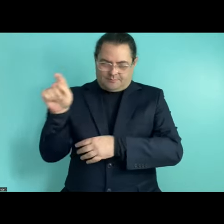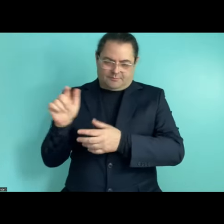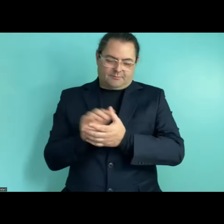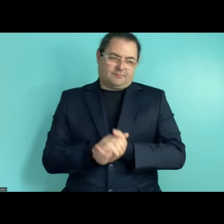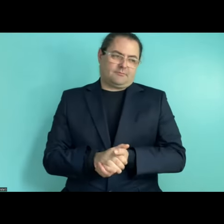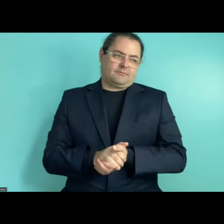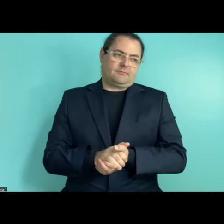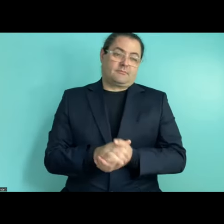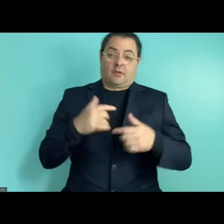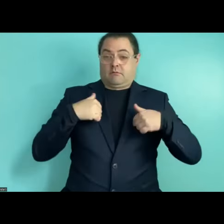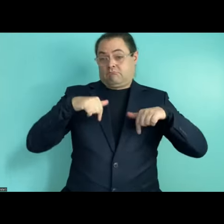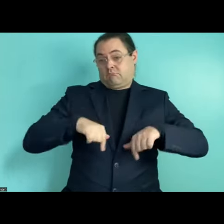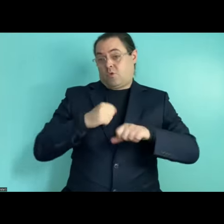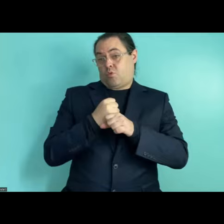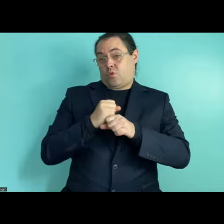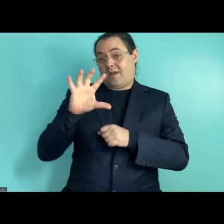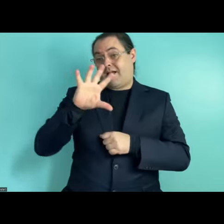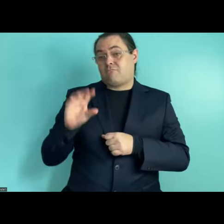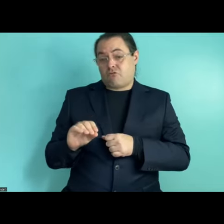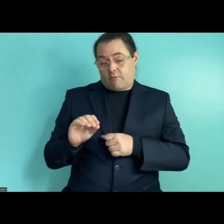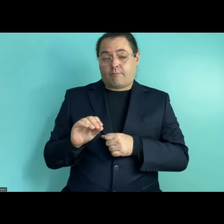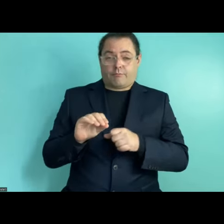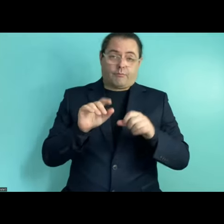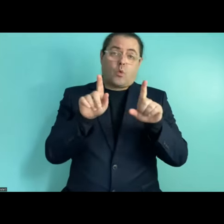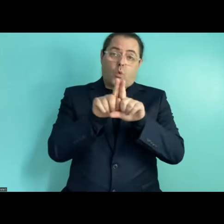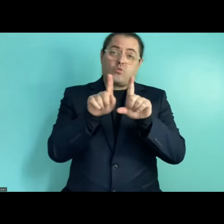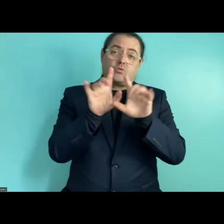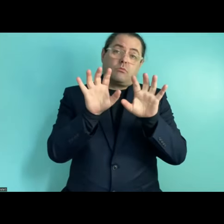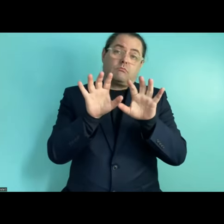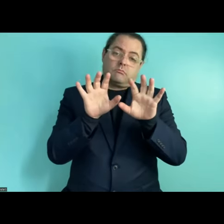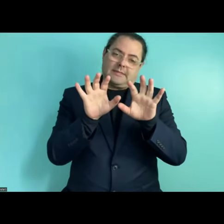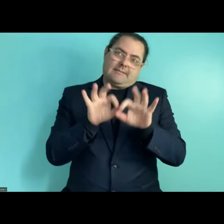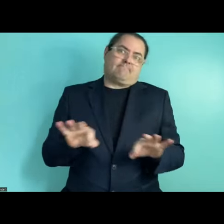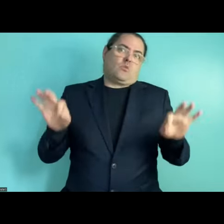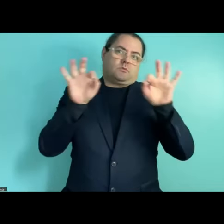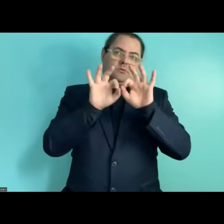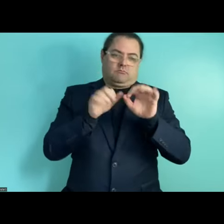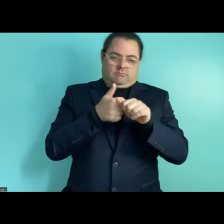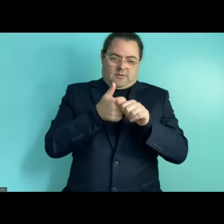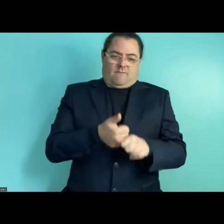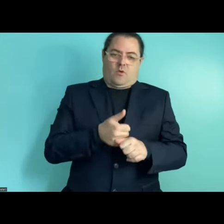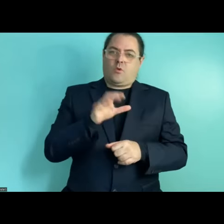working in Africa, and we are also inspired by the, the African Union instrument that